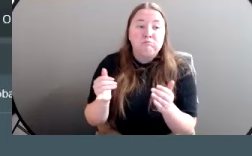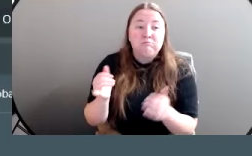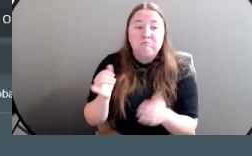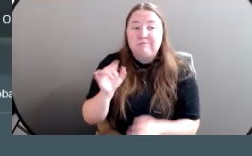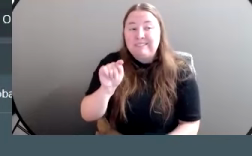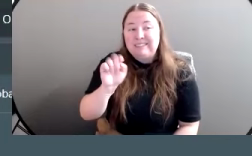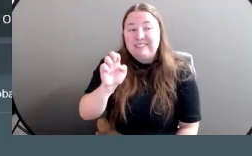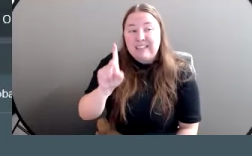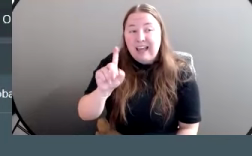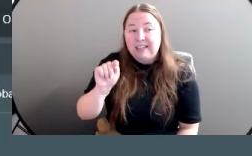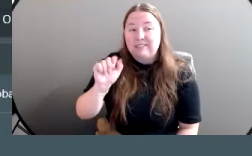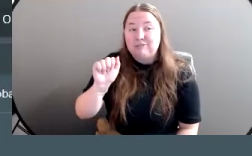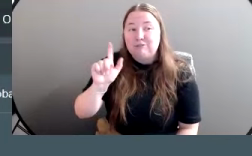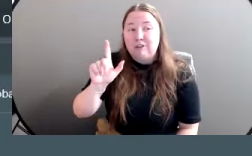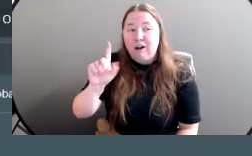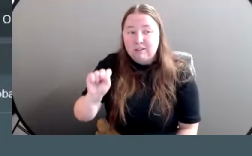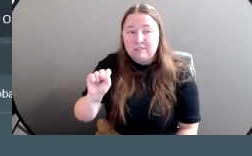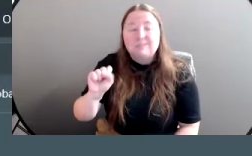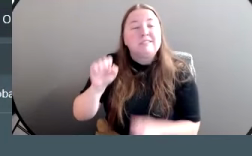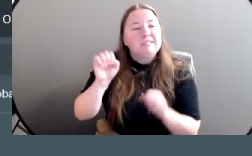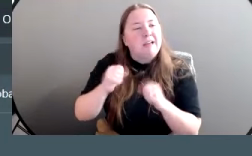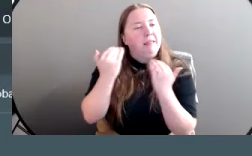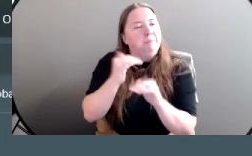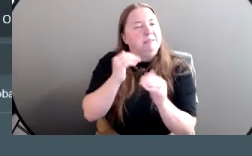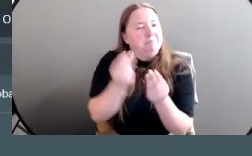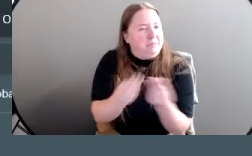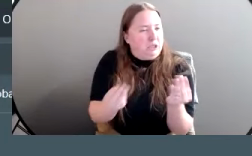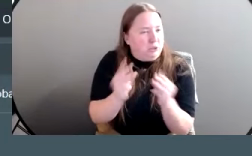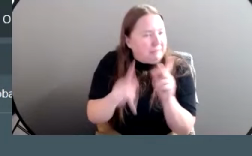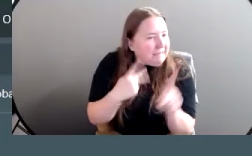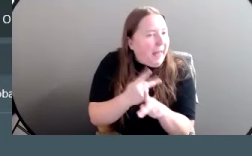and you can limit by material type by the kind of Creative